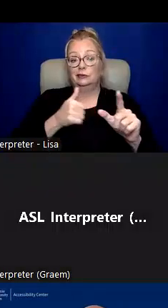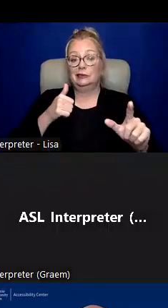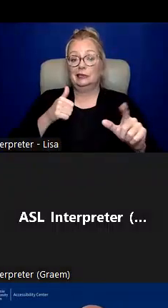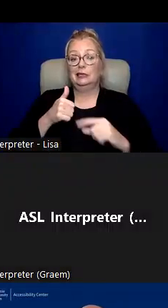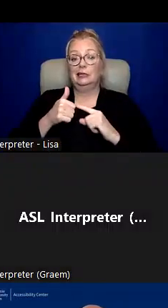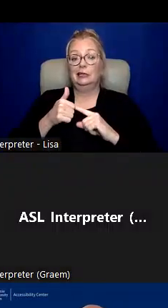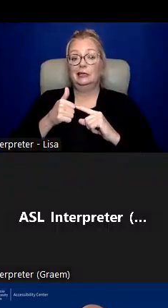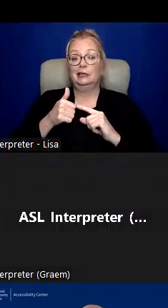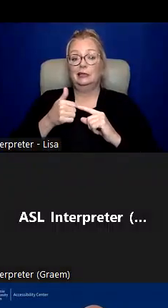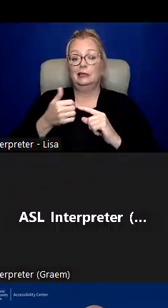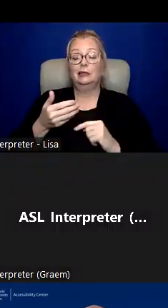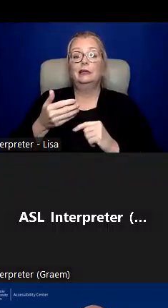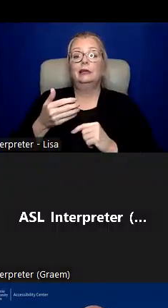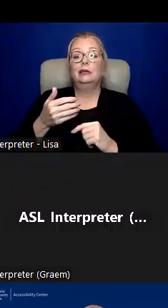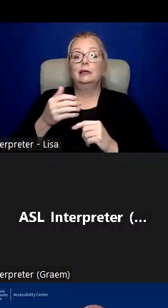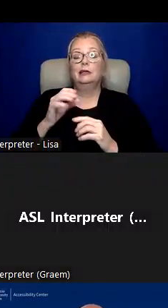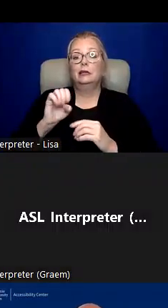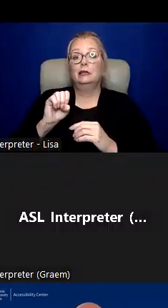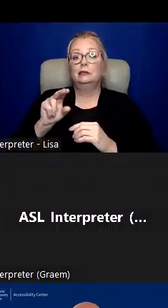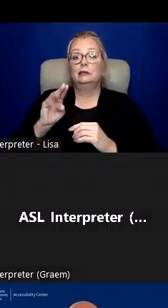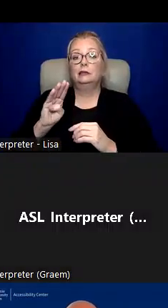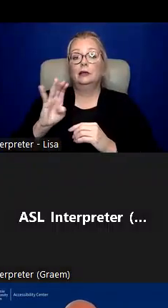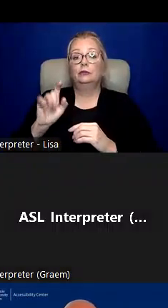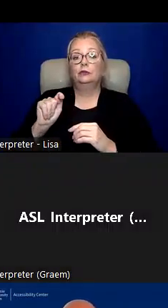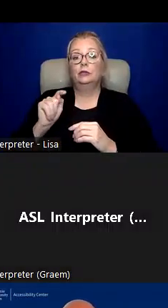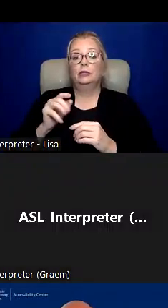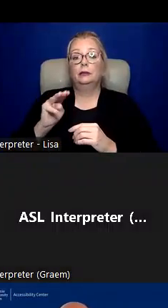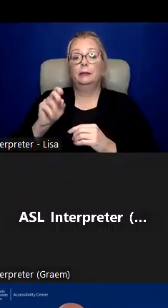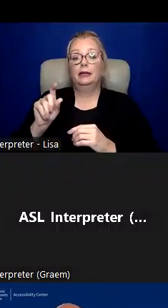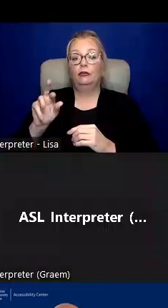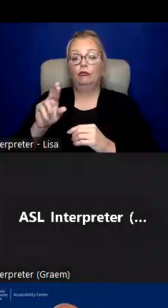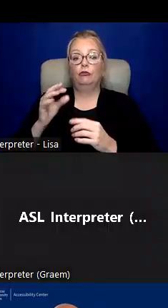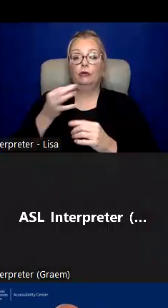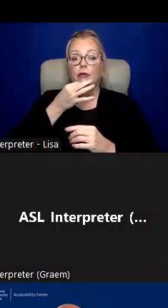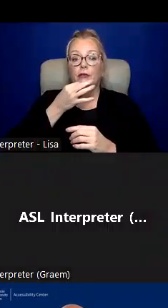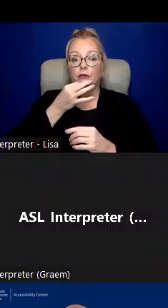expert to what's known as the CSU Accessible Technology Network.